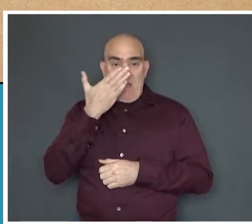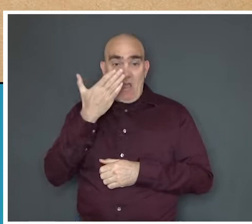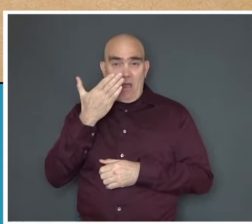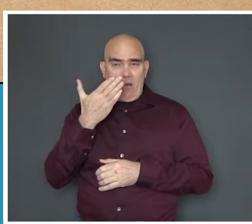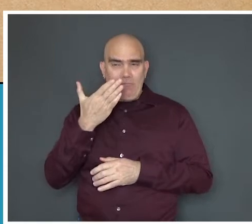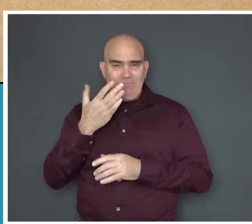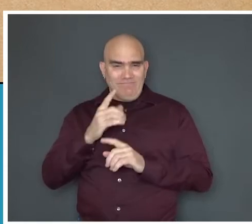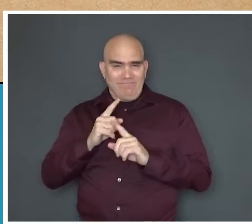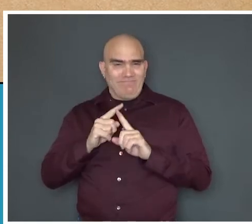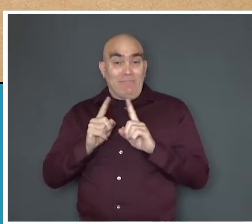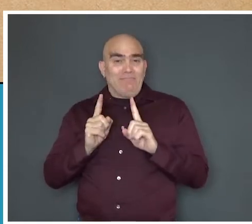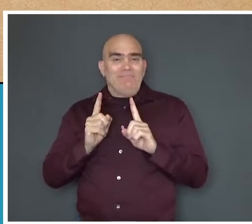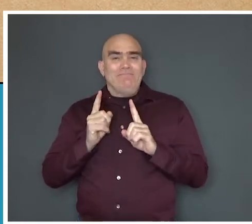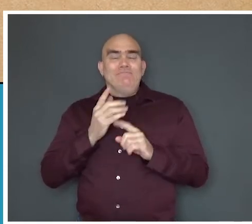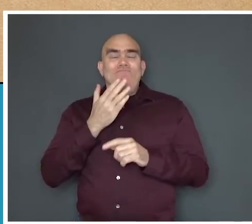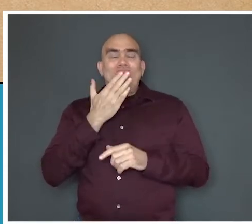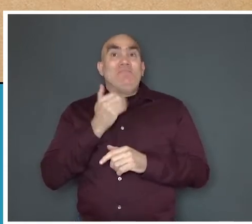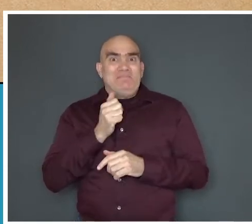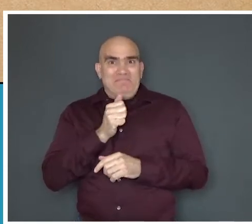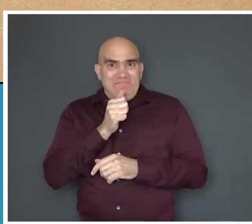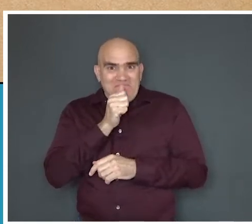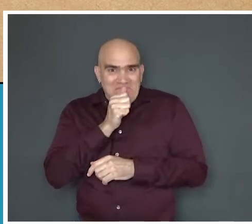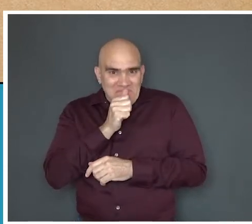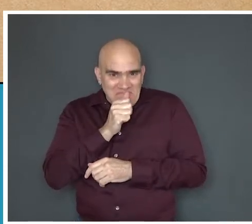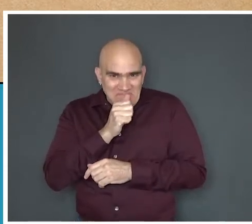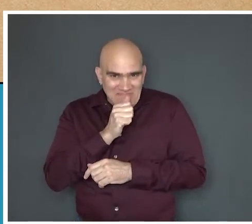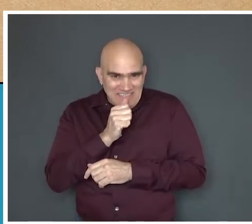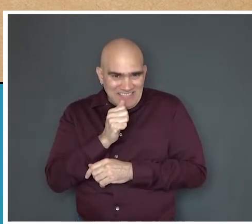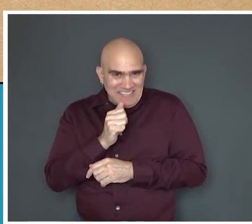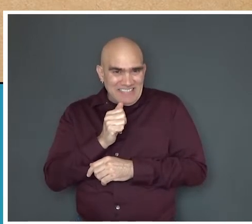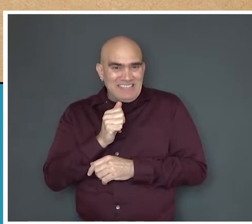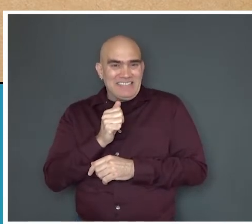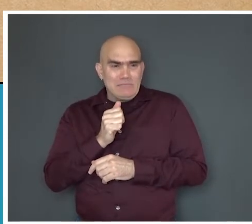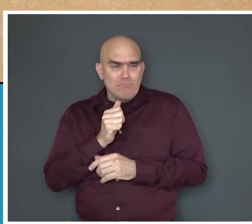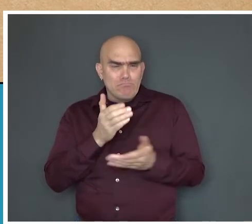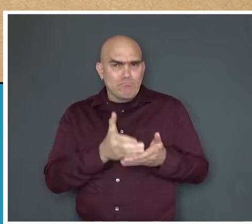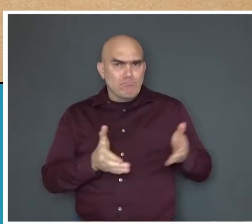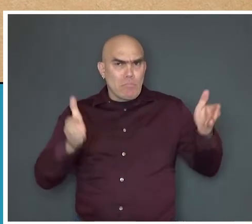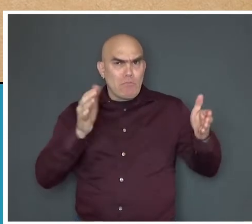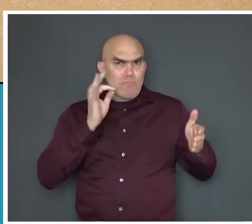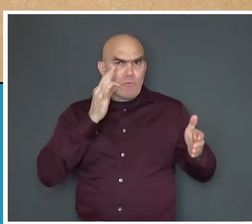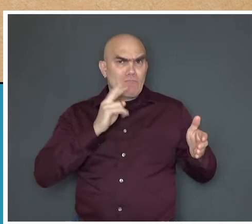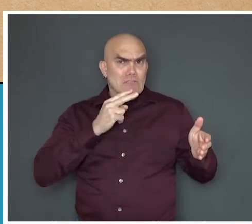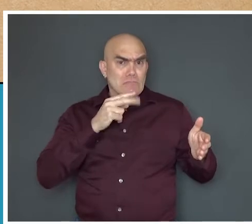Gross smell, sweet mystery. (camera clicks) Bucket of fruits and veggies,